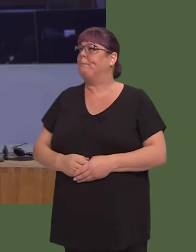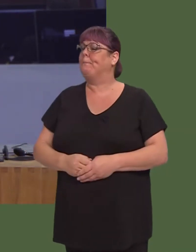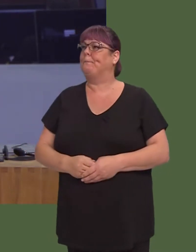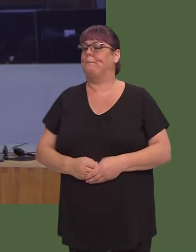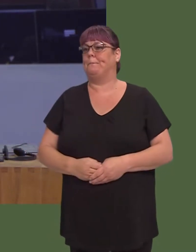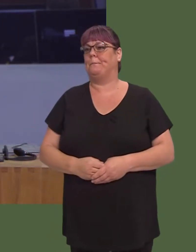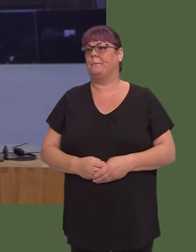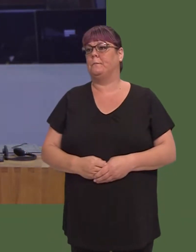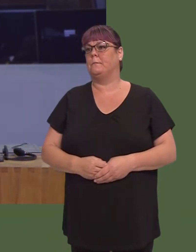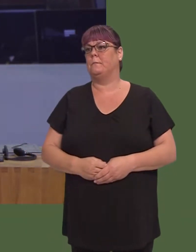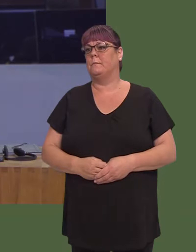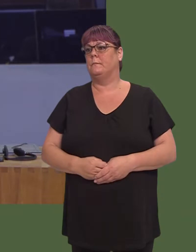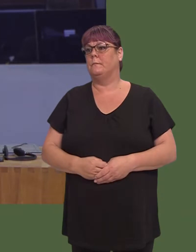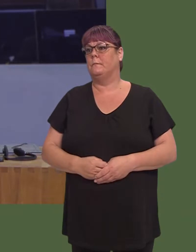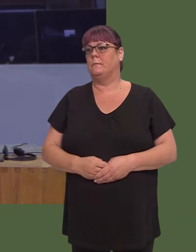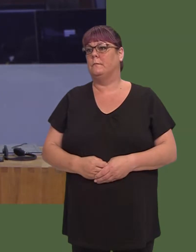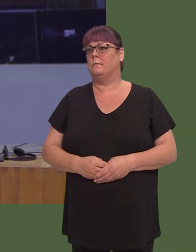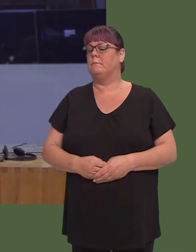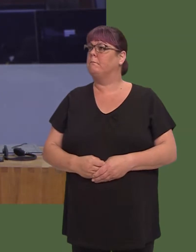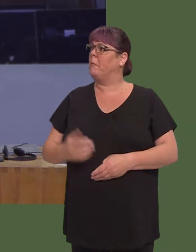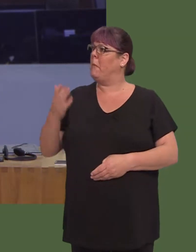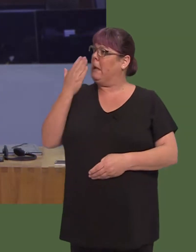in the north, and that package of support is intended to enable the health board to